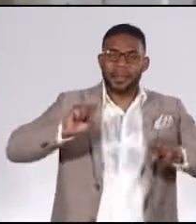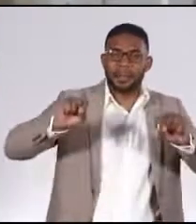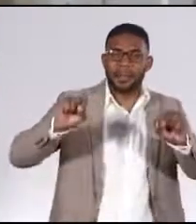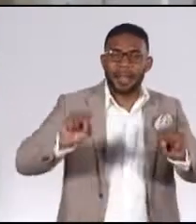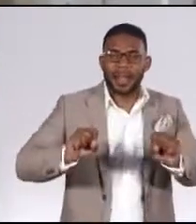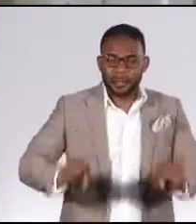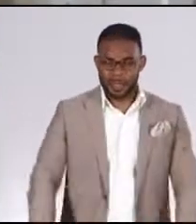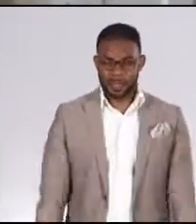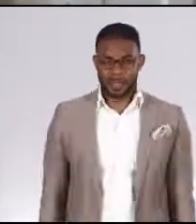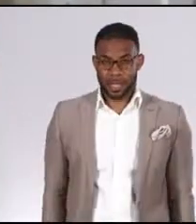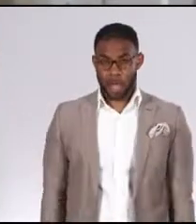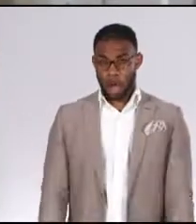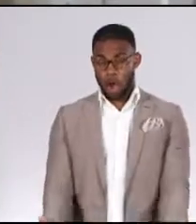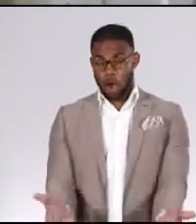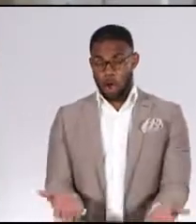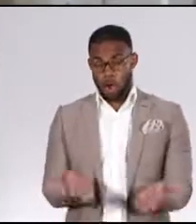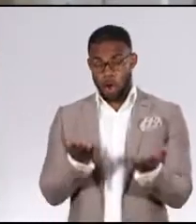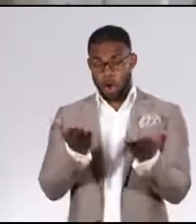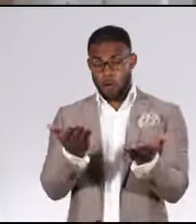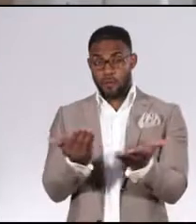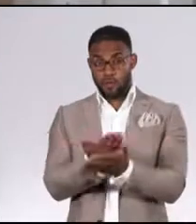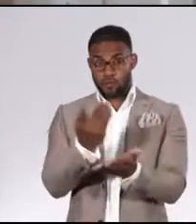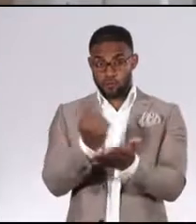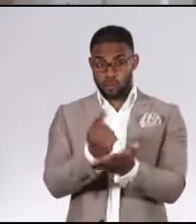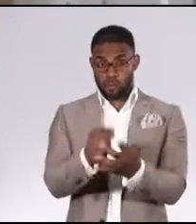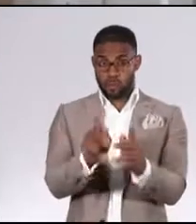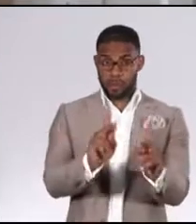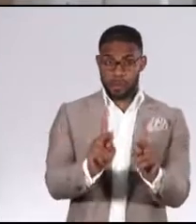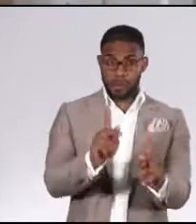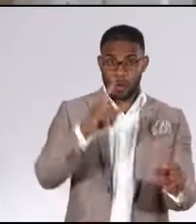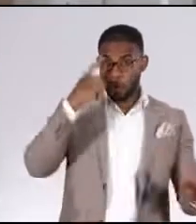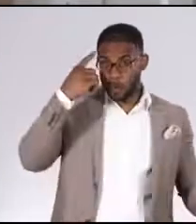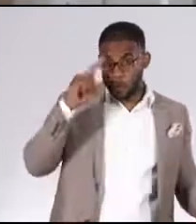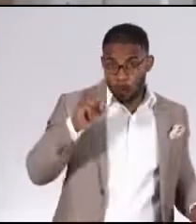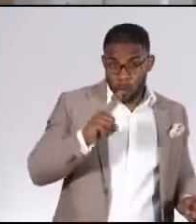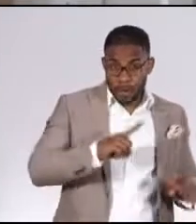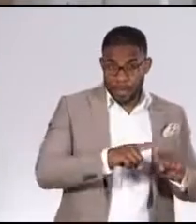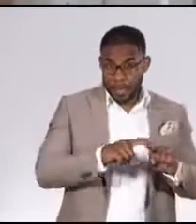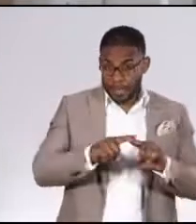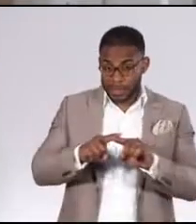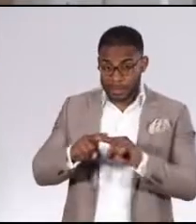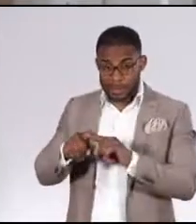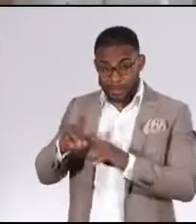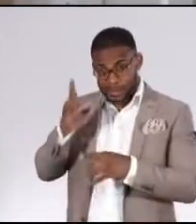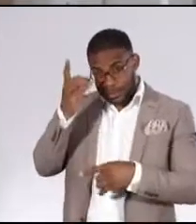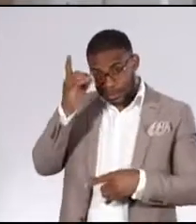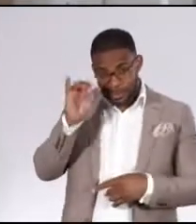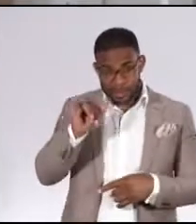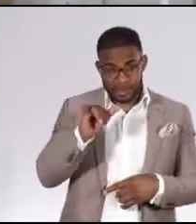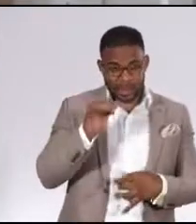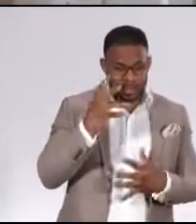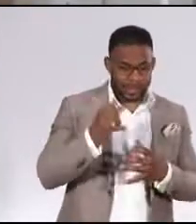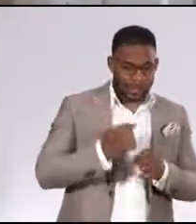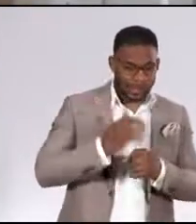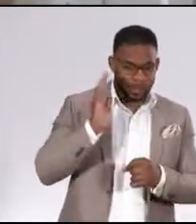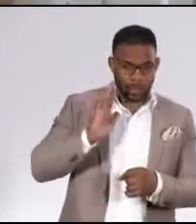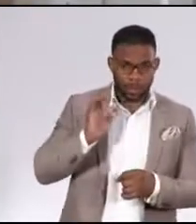of offering new treatments to people for conditions or diseases. That years ago would have seemed impossible.